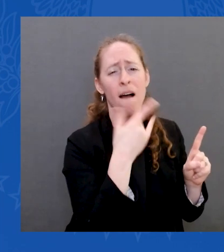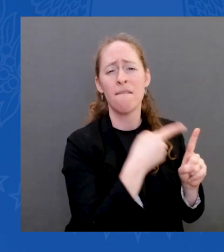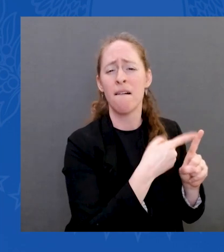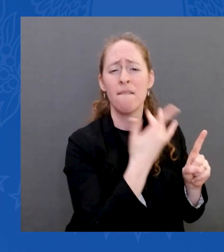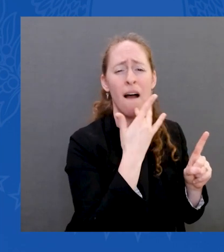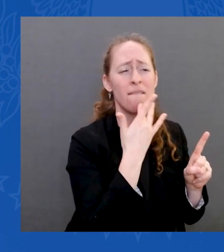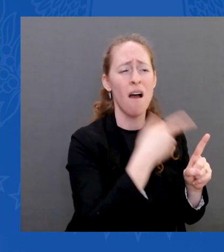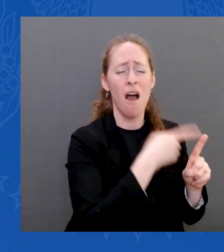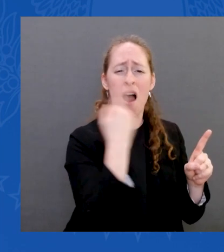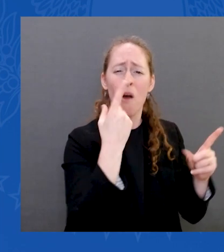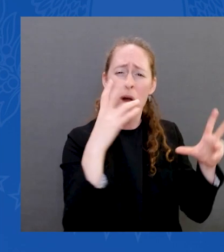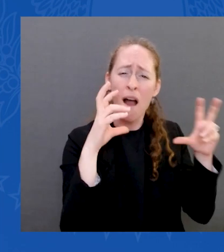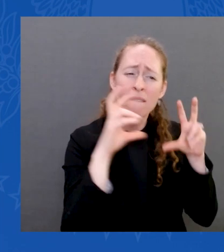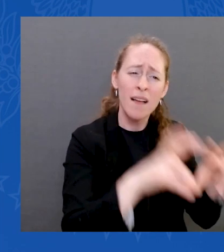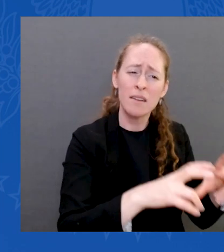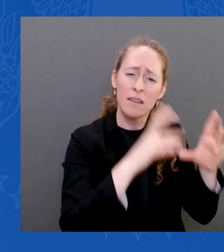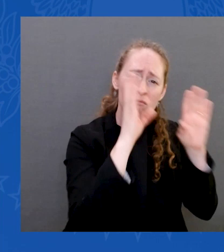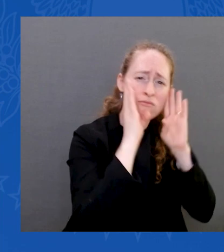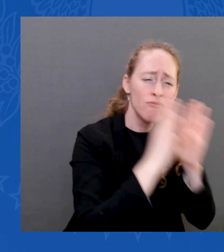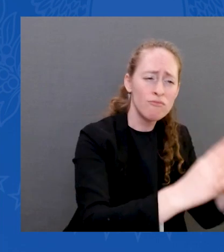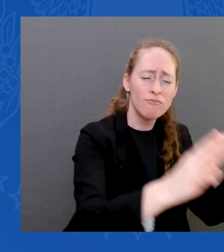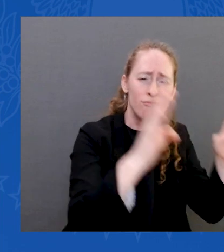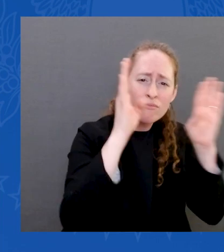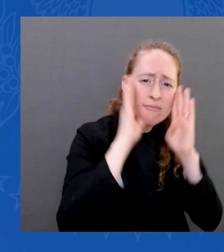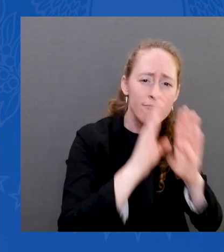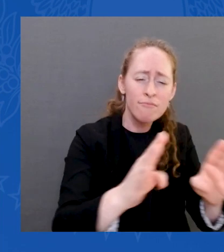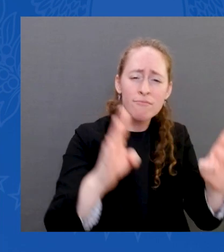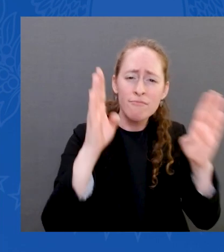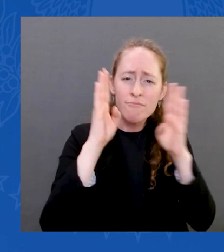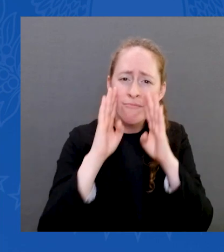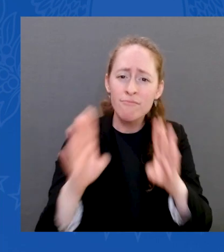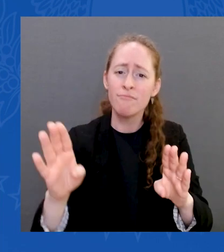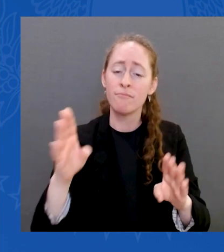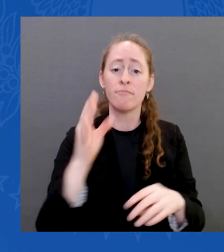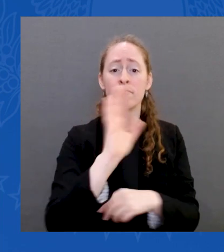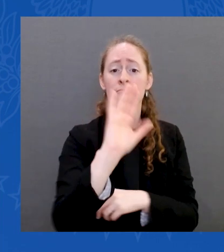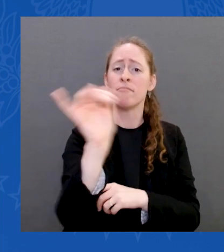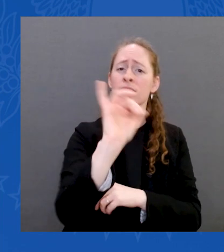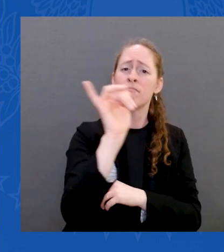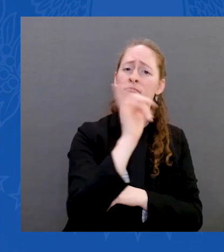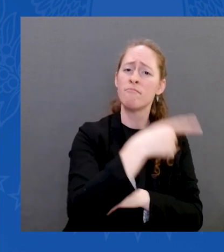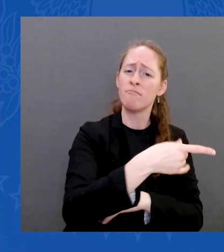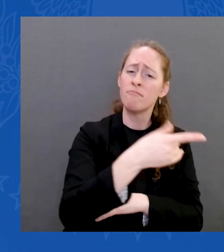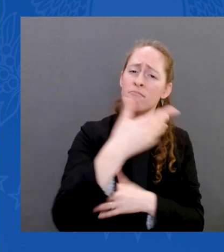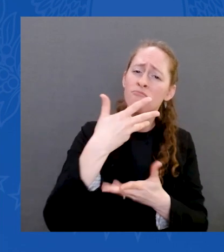that crosses her path by giving out hugs to students who are having a difficult time,